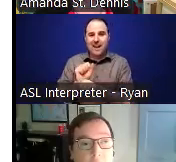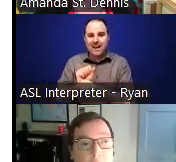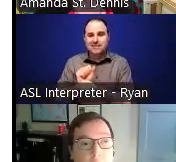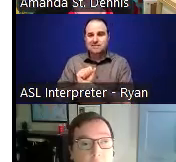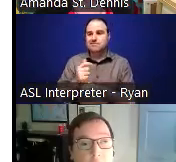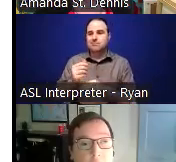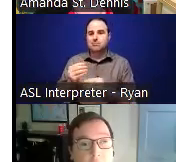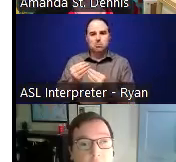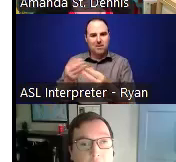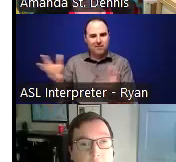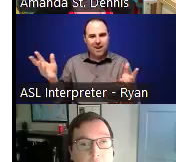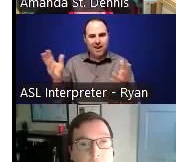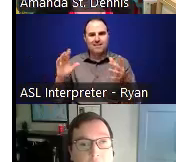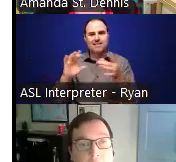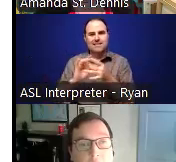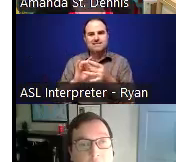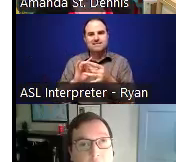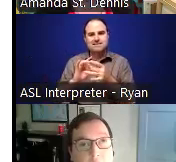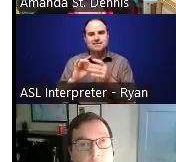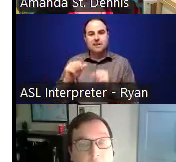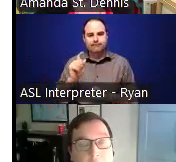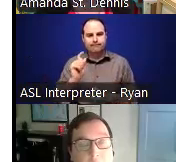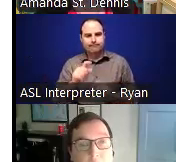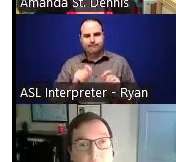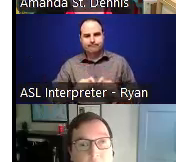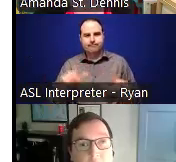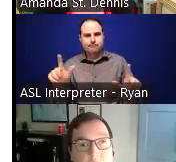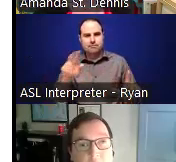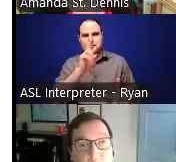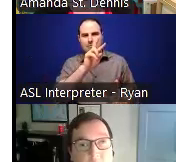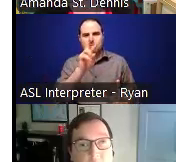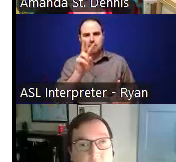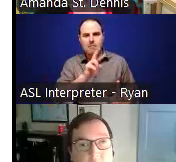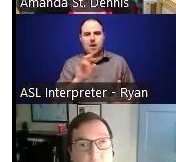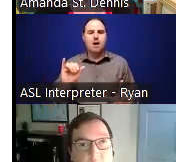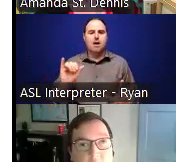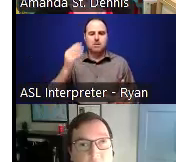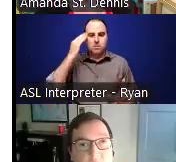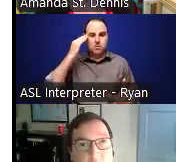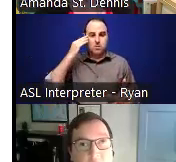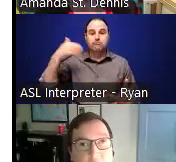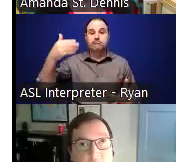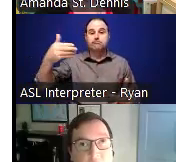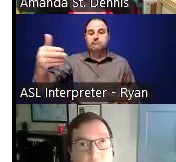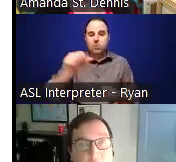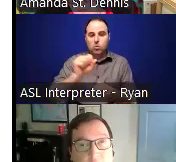so that everyone knows what is the upcoming task and activities that needs to be accomplished in